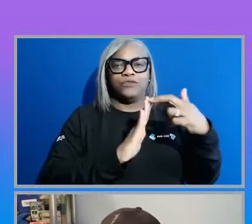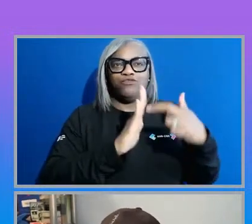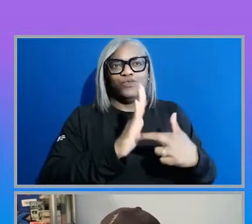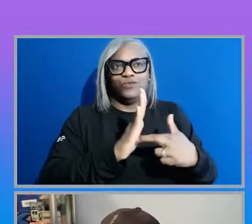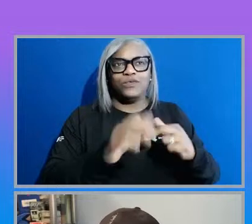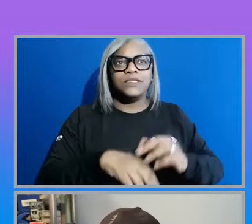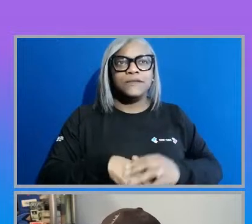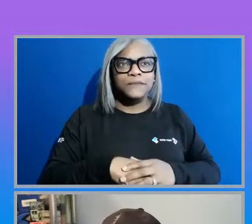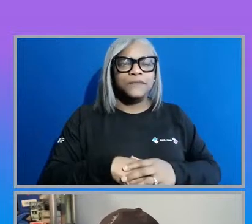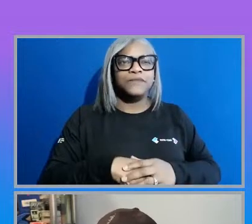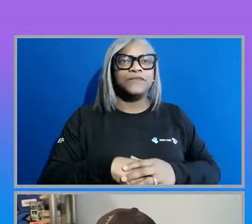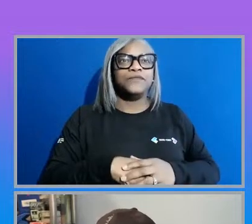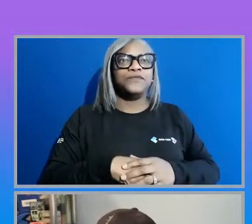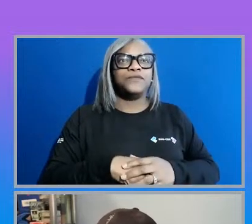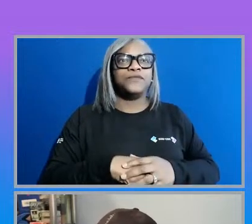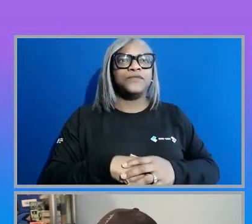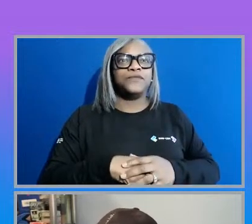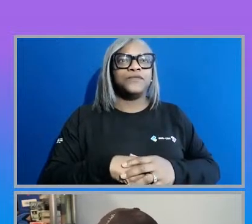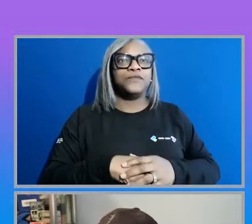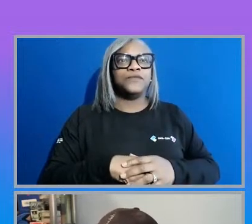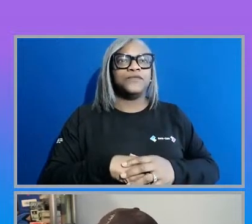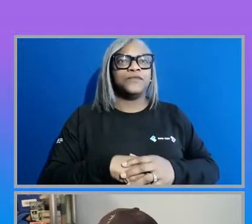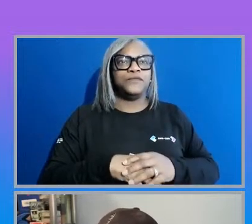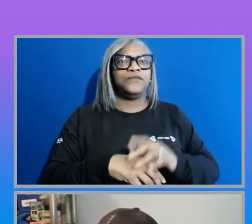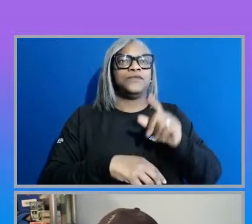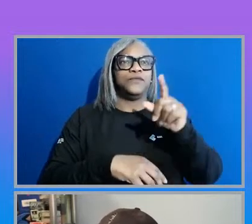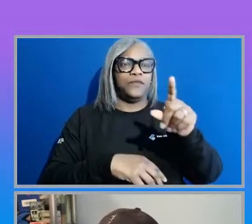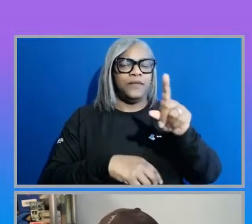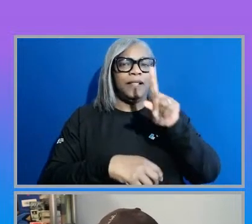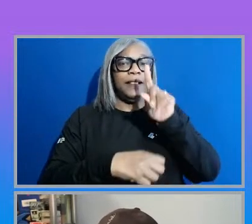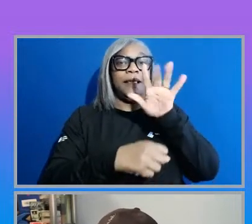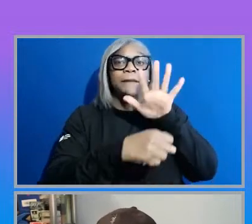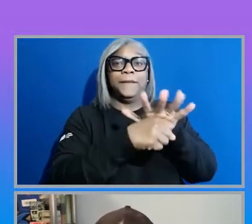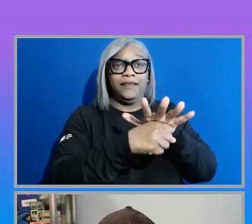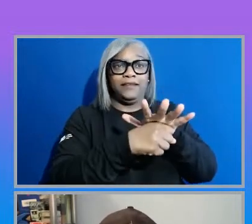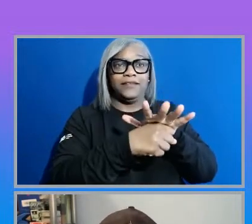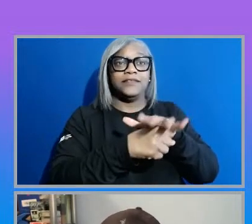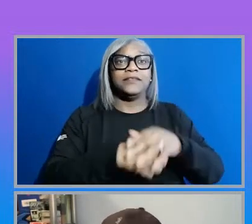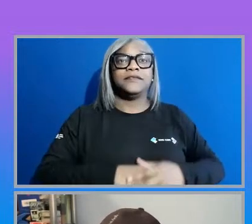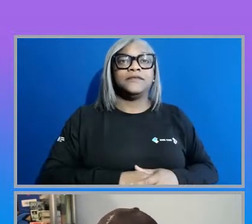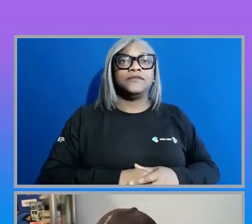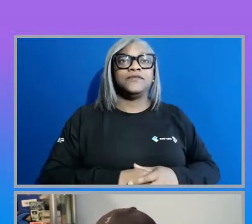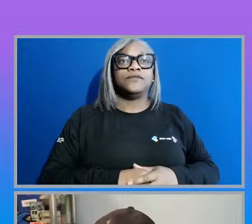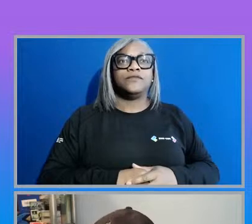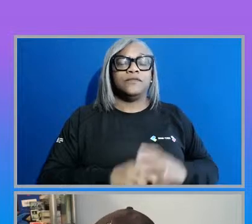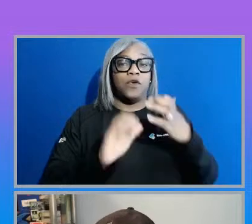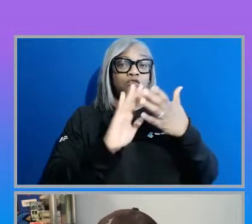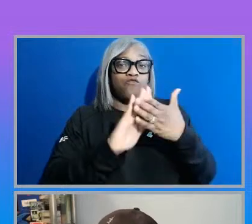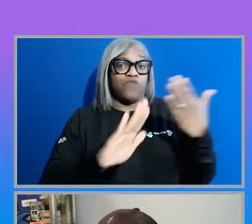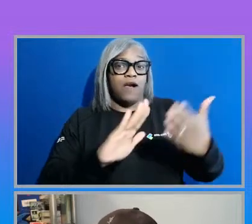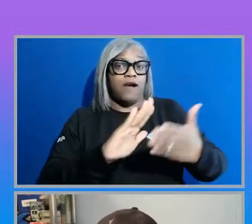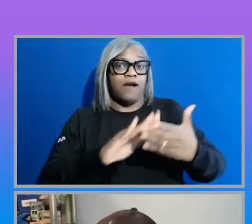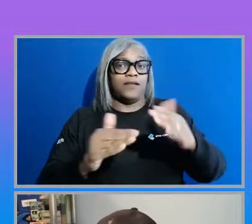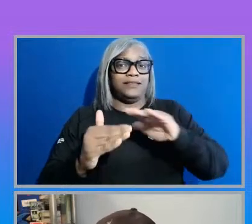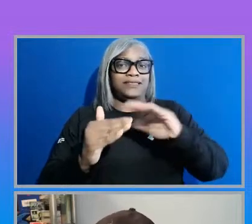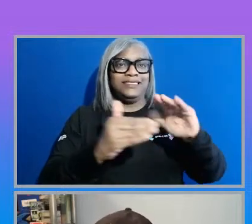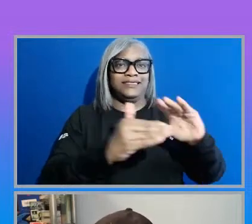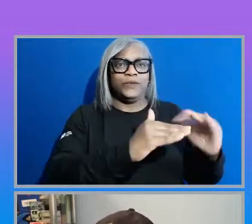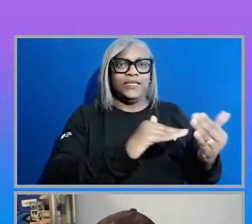buttons. That's going to be my commit message. I'm going to hit commit. And then I'm going to